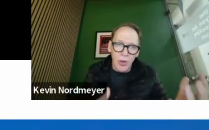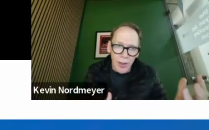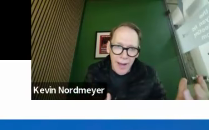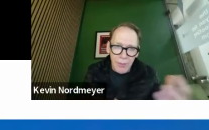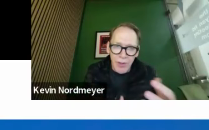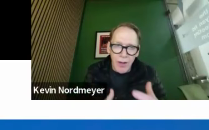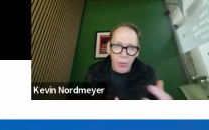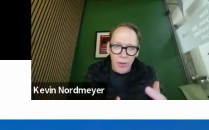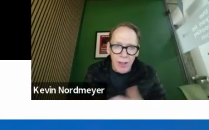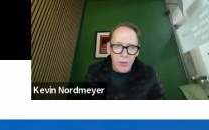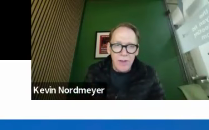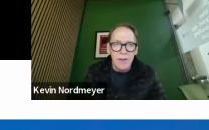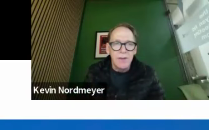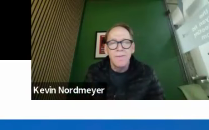the lower canopy there where the entrance is.